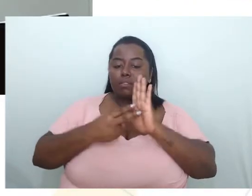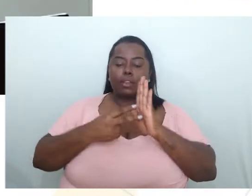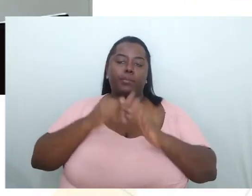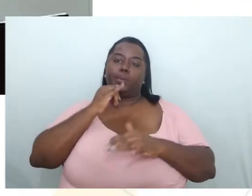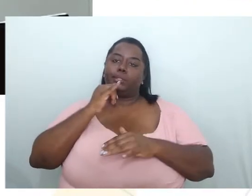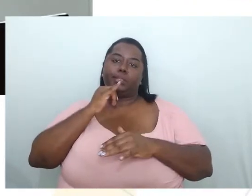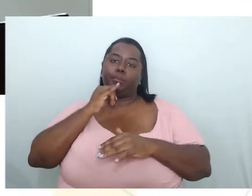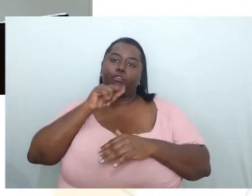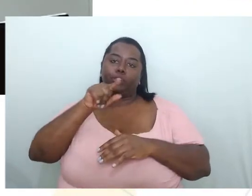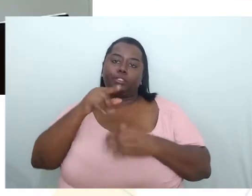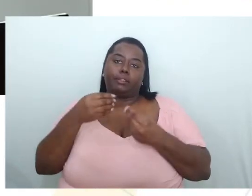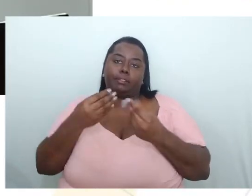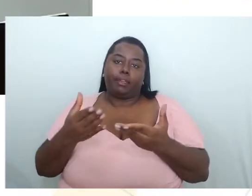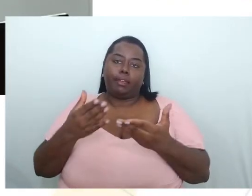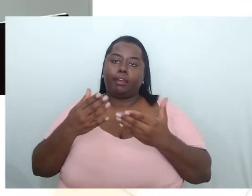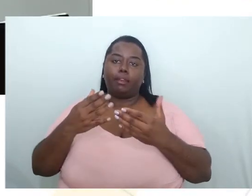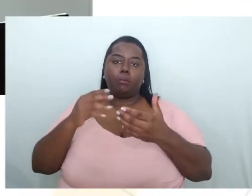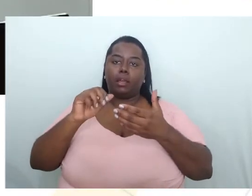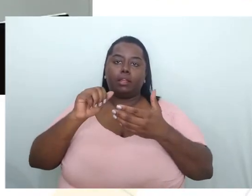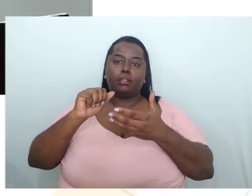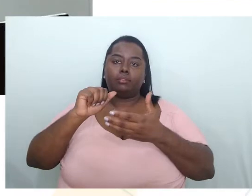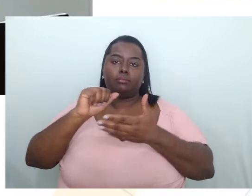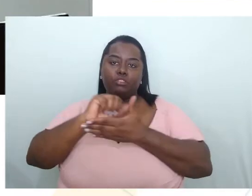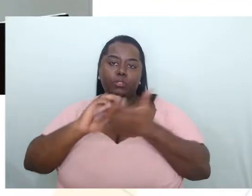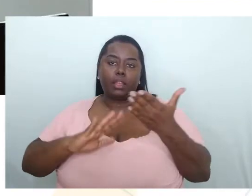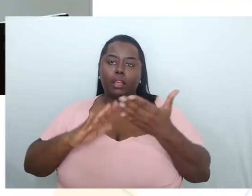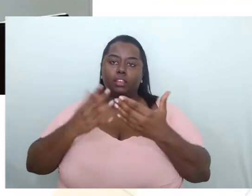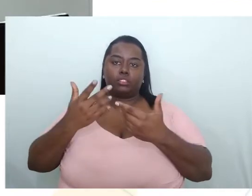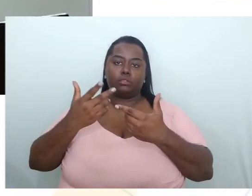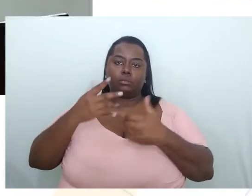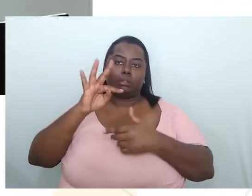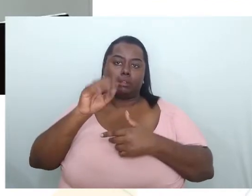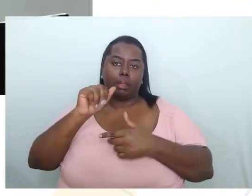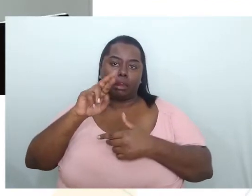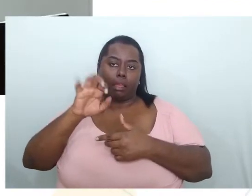playing field, well that is not going to, that is not fair, isn't it, you can not put